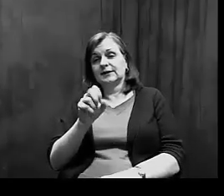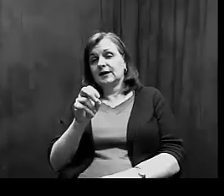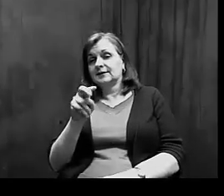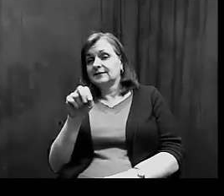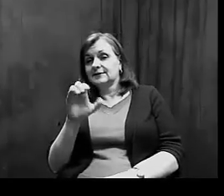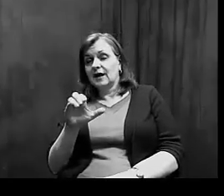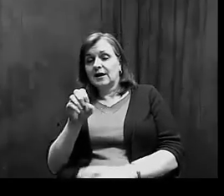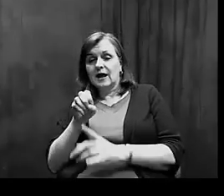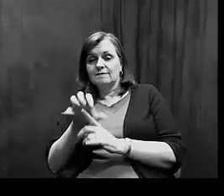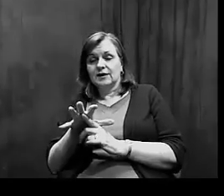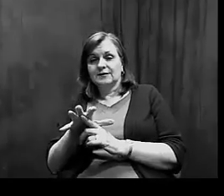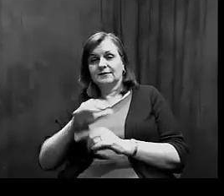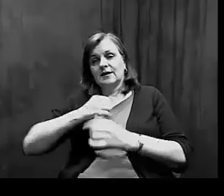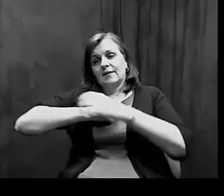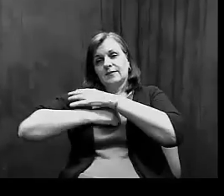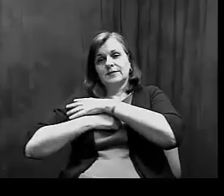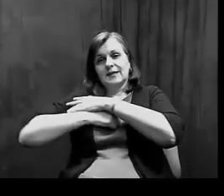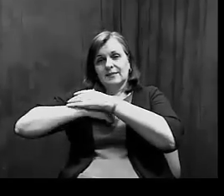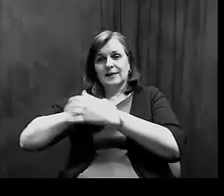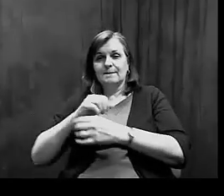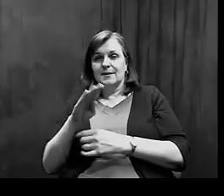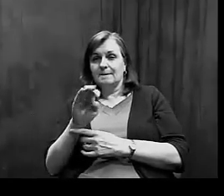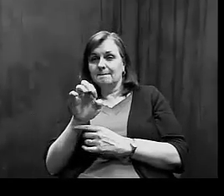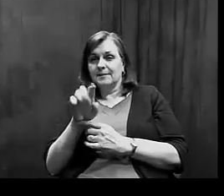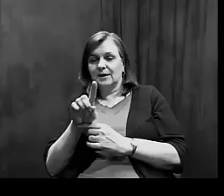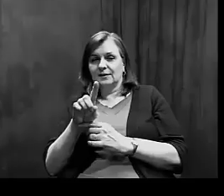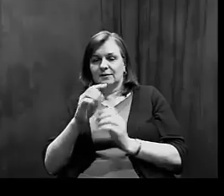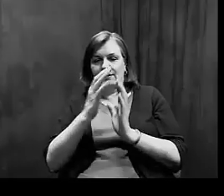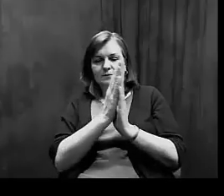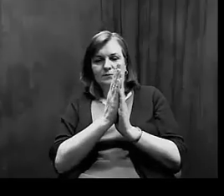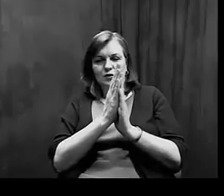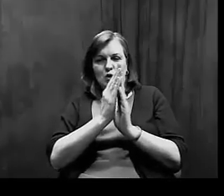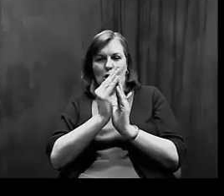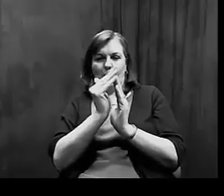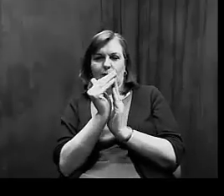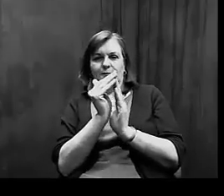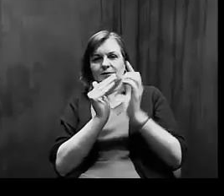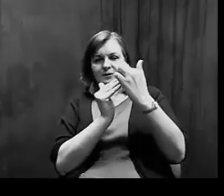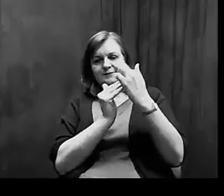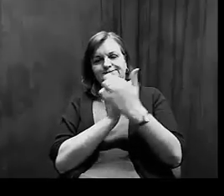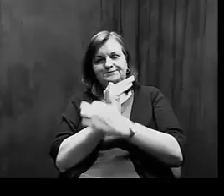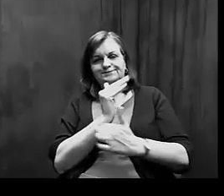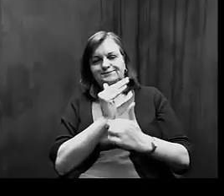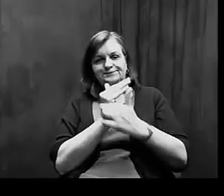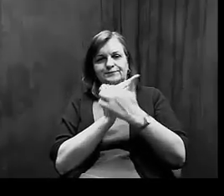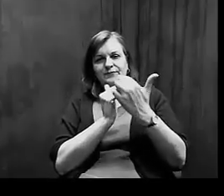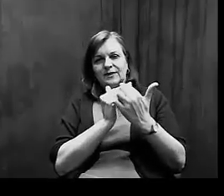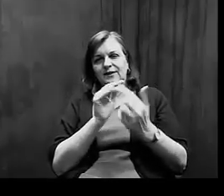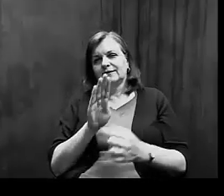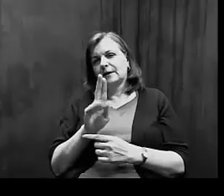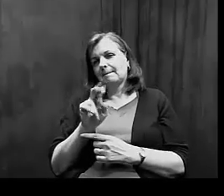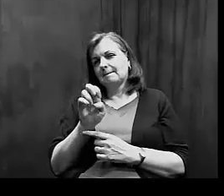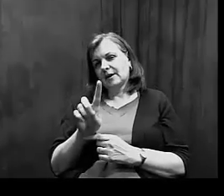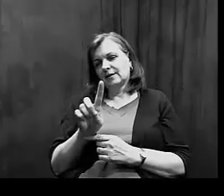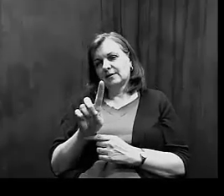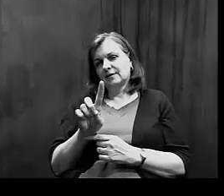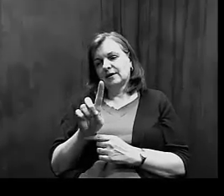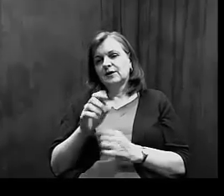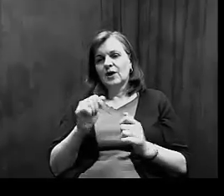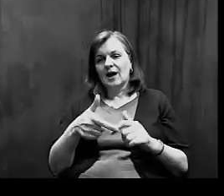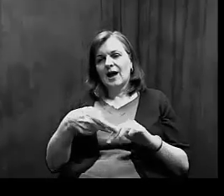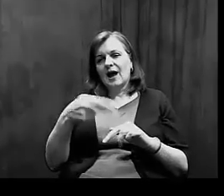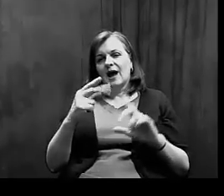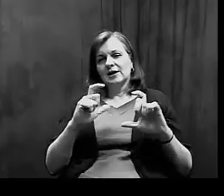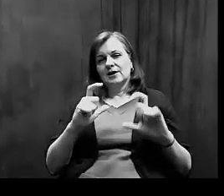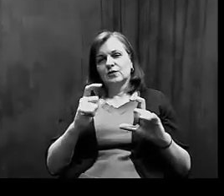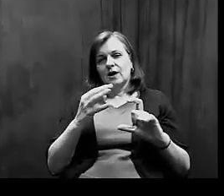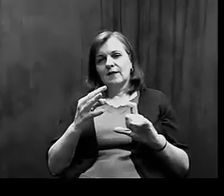the limb bud - so like in plants we actually develop buds per say where high concentrations of these morphogens